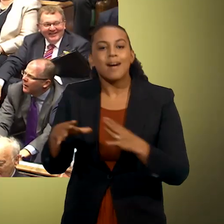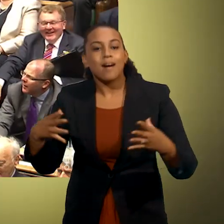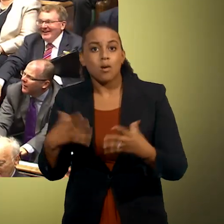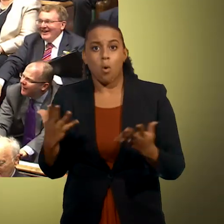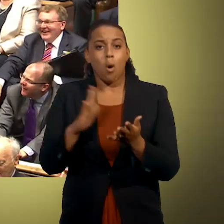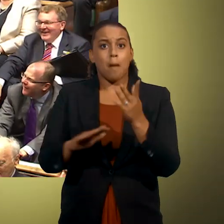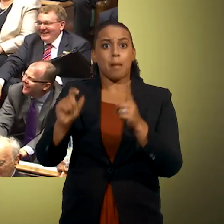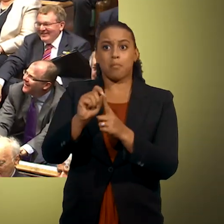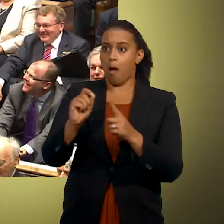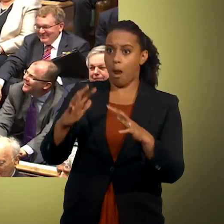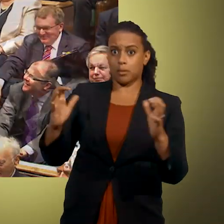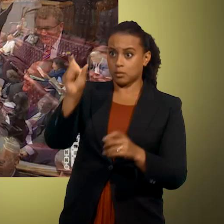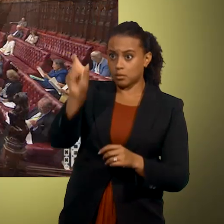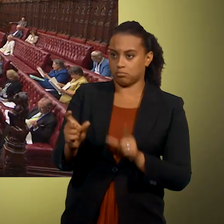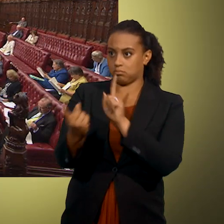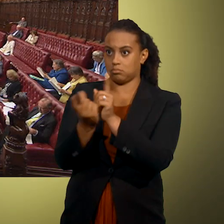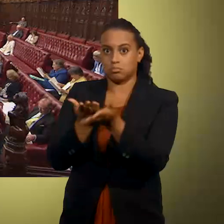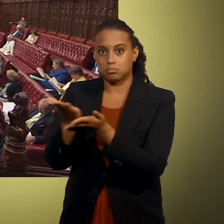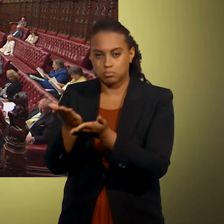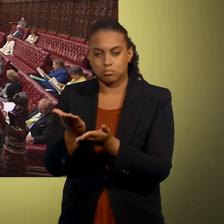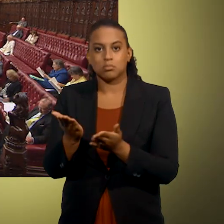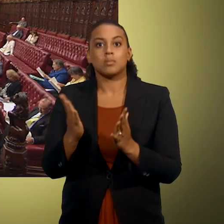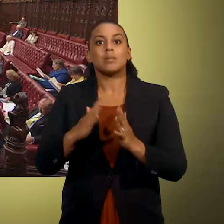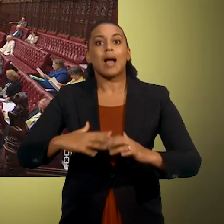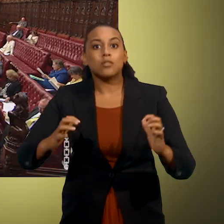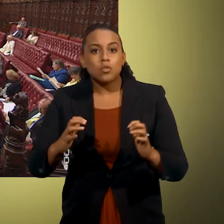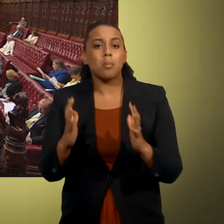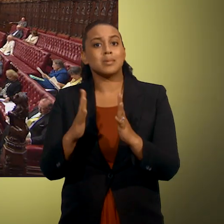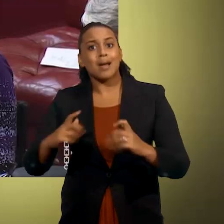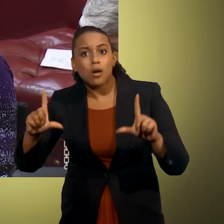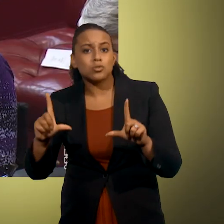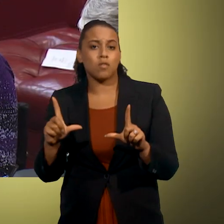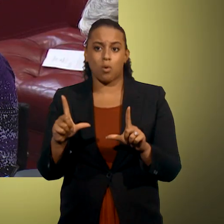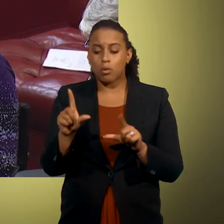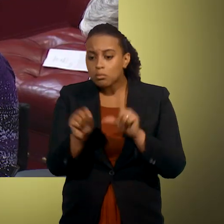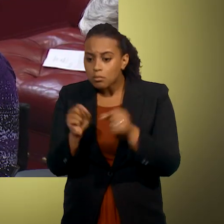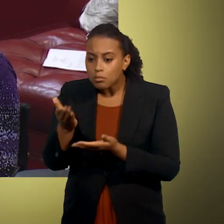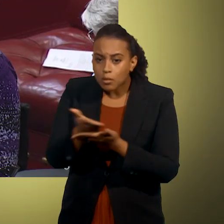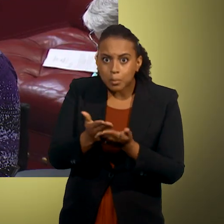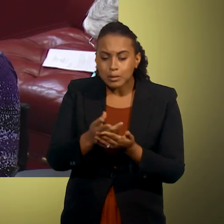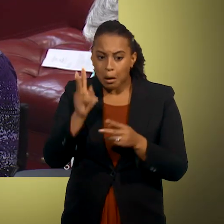You can view debates in the House of Commons, the House of Lords and Select Committee hearings for free.